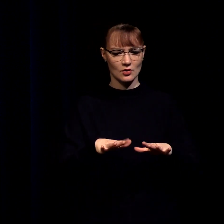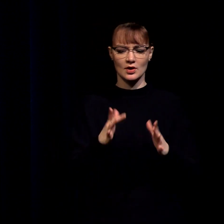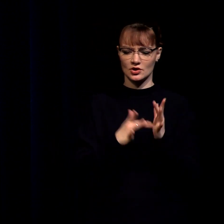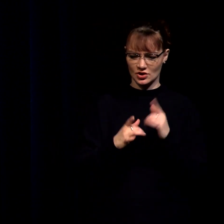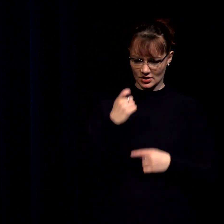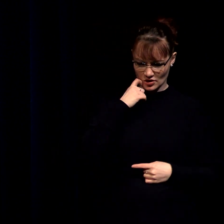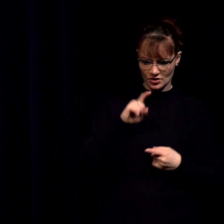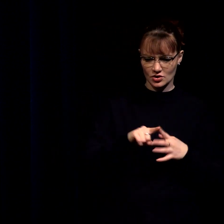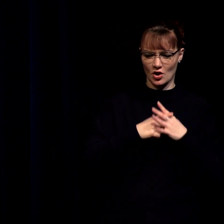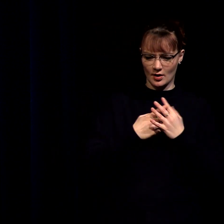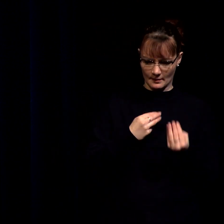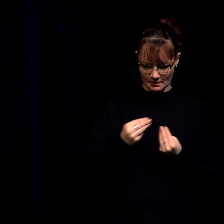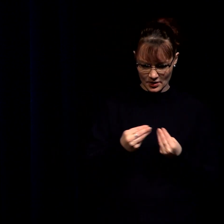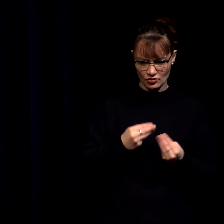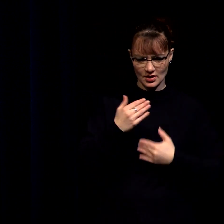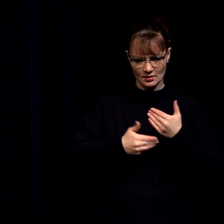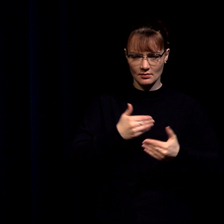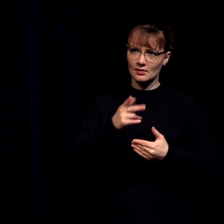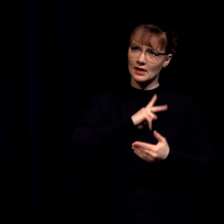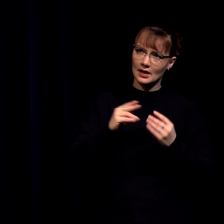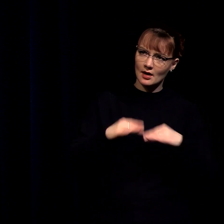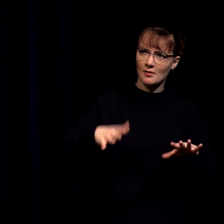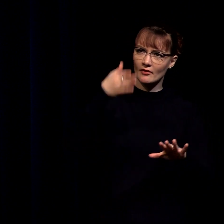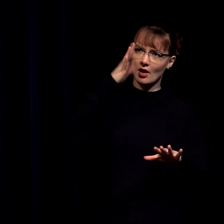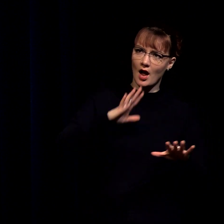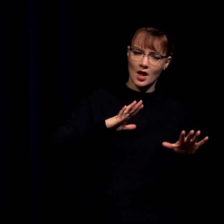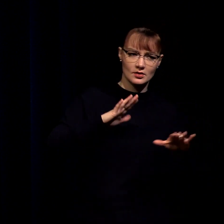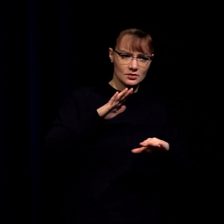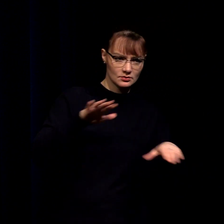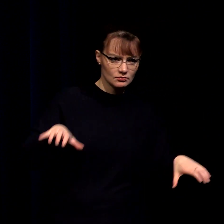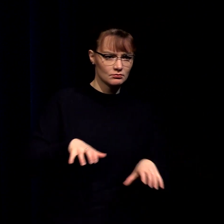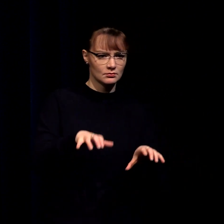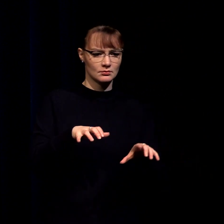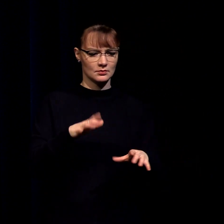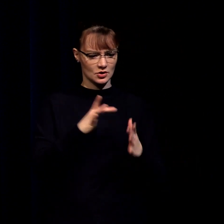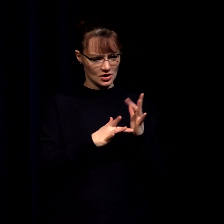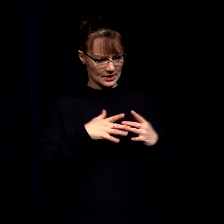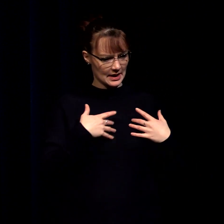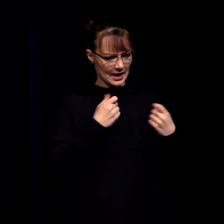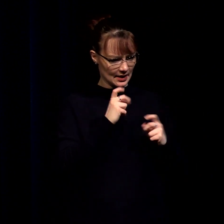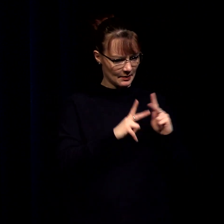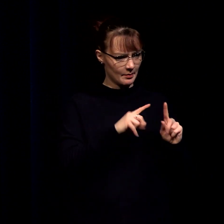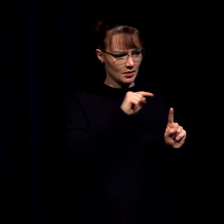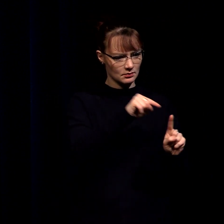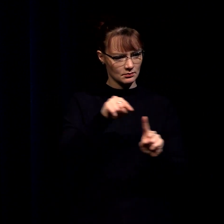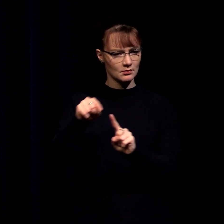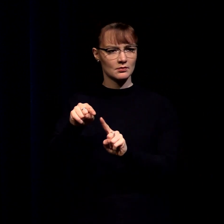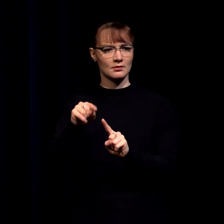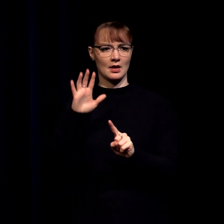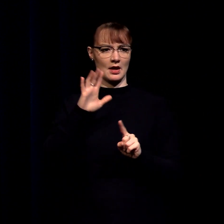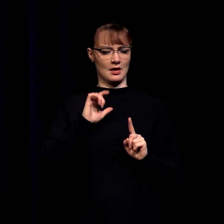declaring that the kingdom of God is happening. He is healing people. There's a his just words are going out. He's talking